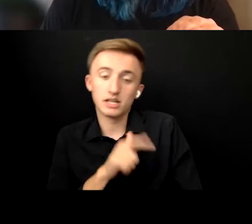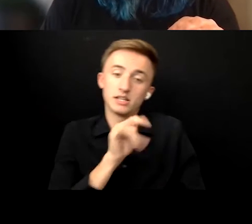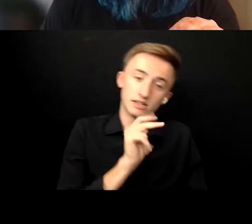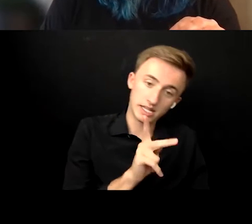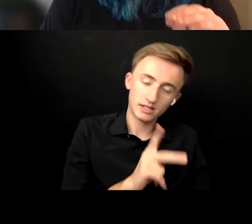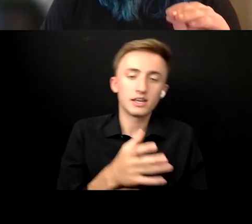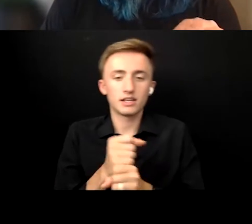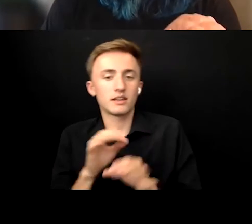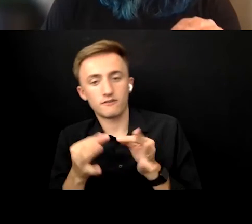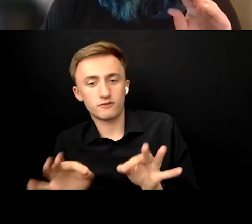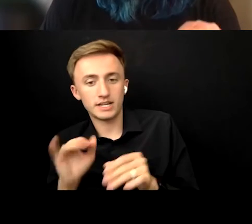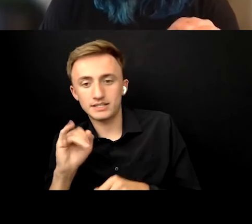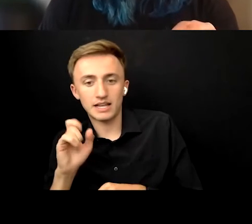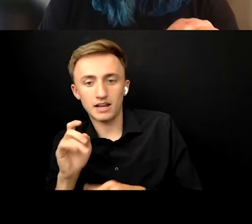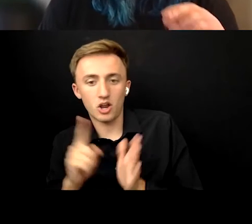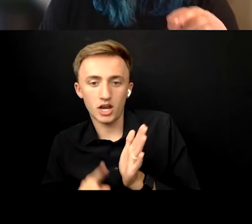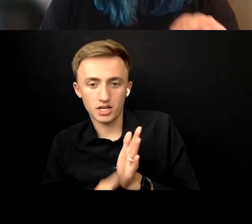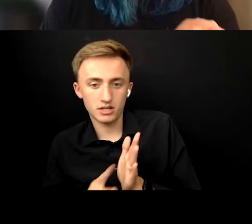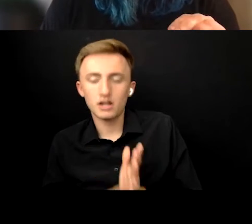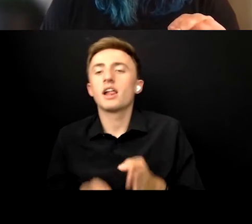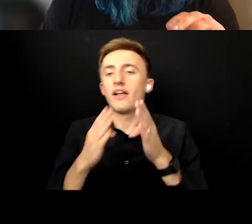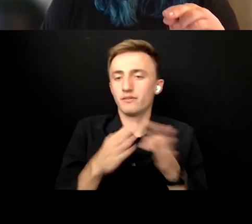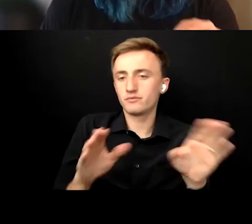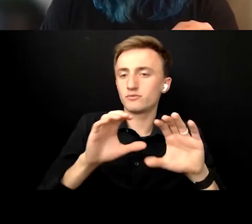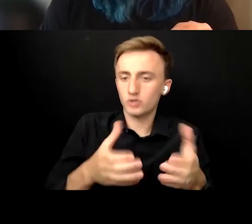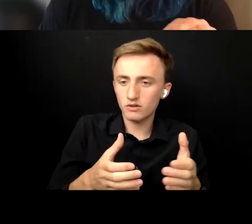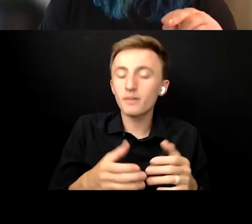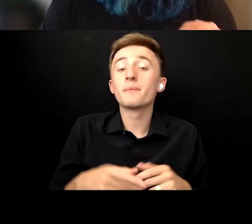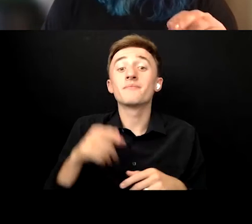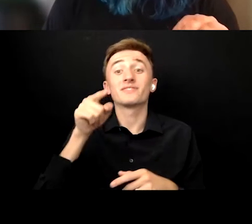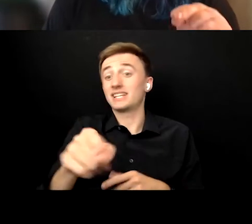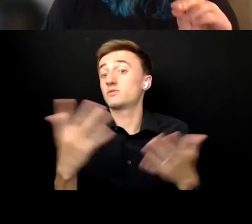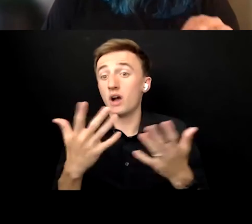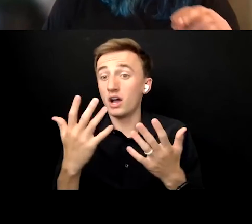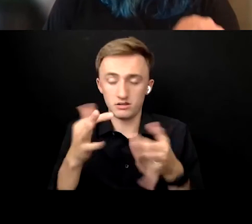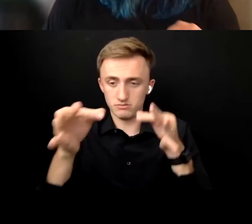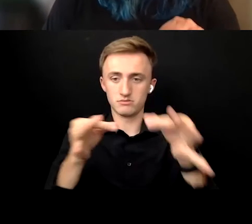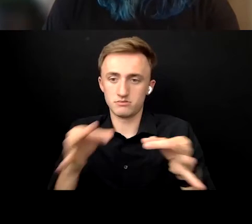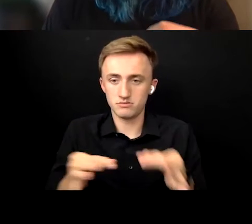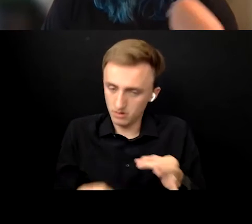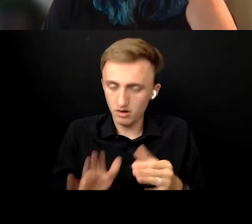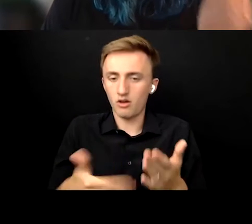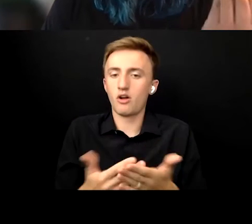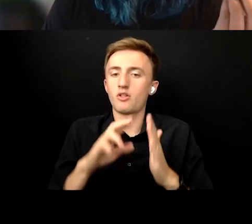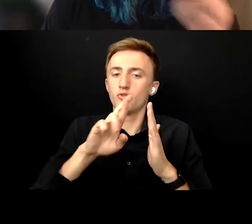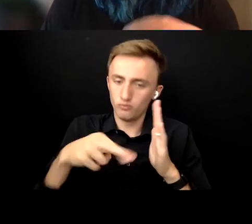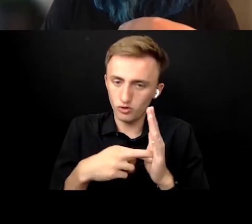again. This is a description of the roles of each of the elements in the HTML document. Is